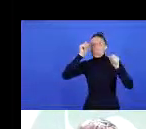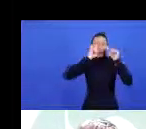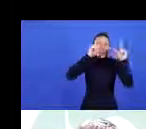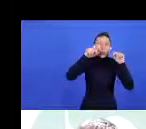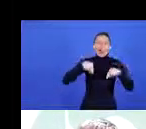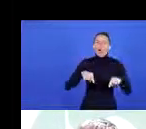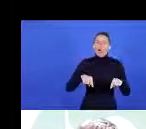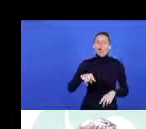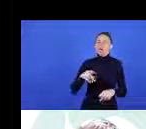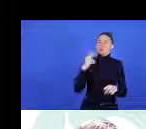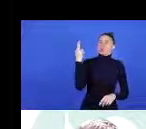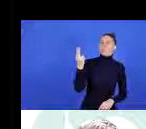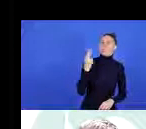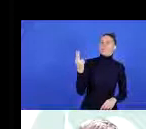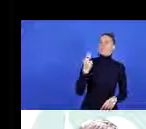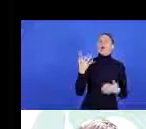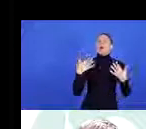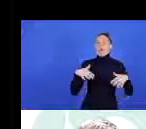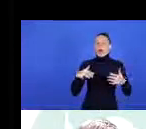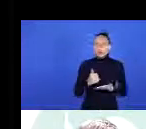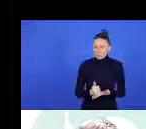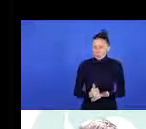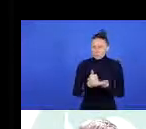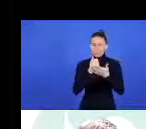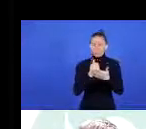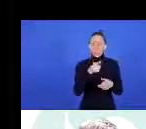beginning, but this is how migrating through to